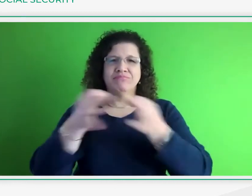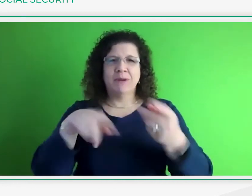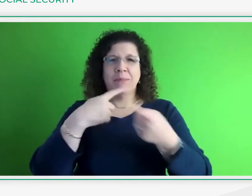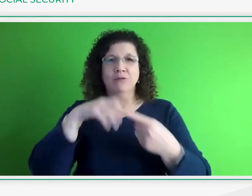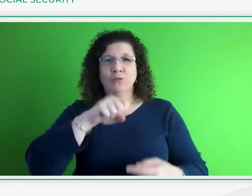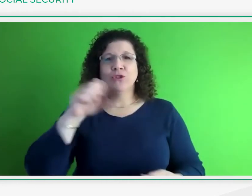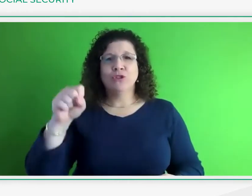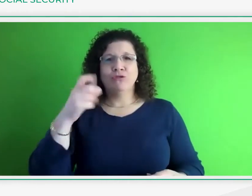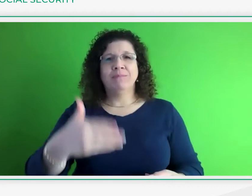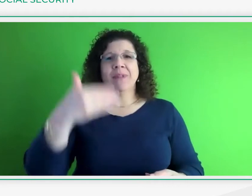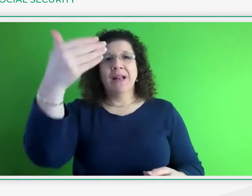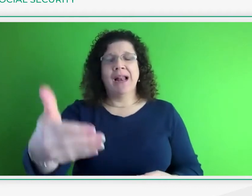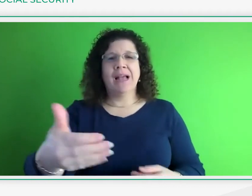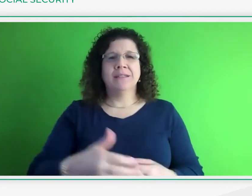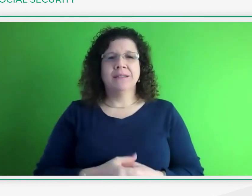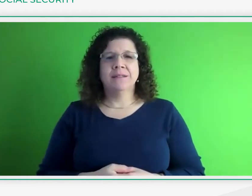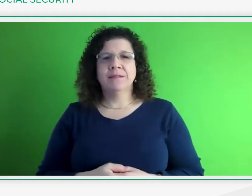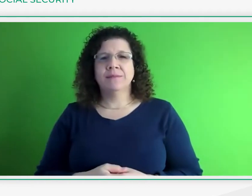So we'll begin now to talk about Social Security.